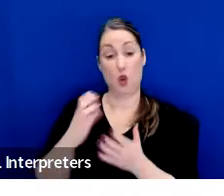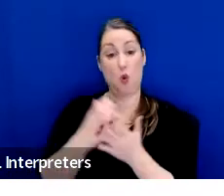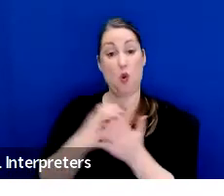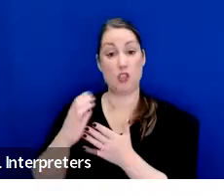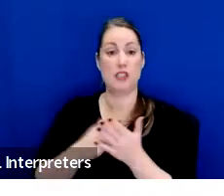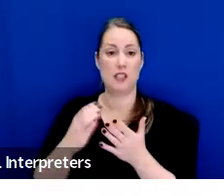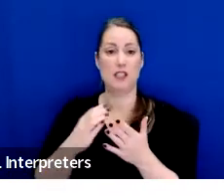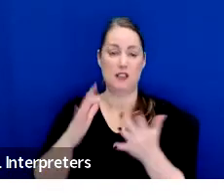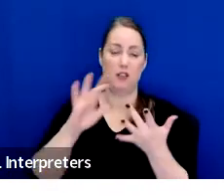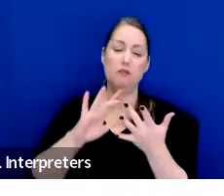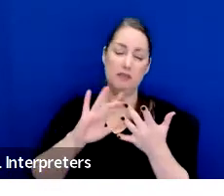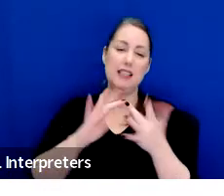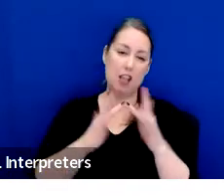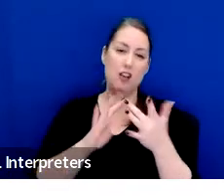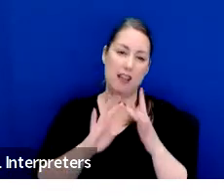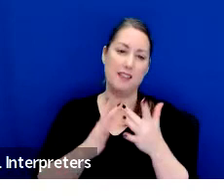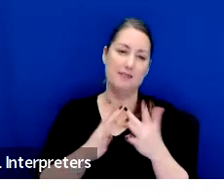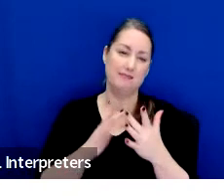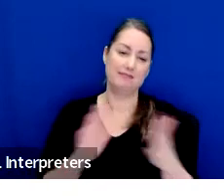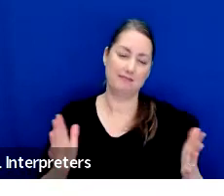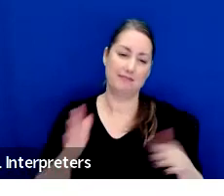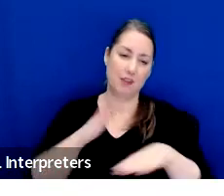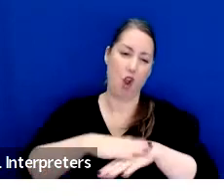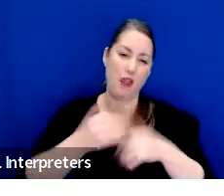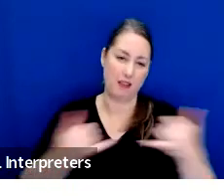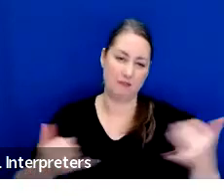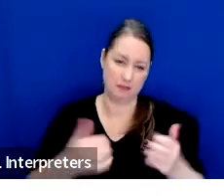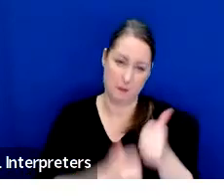So asynchronous online courses. But I think that students can tell